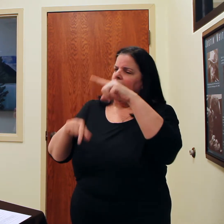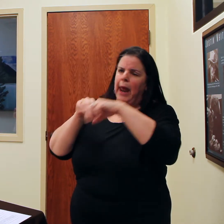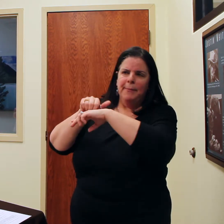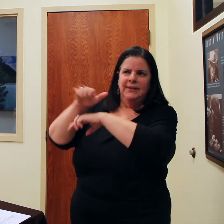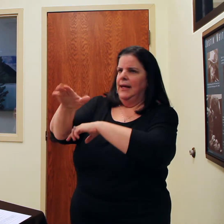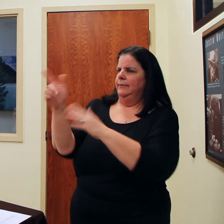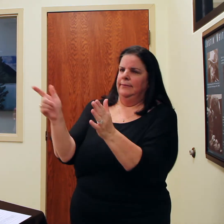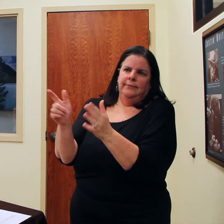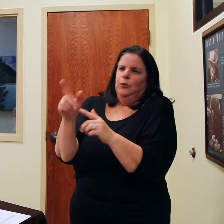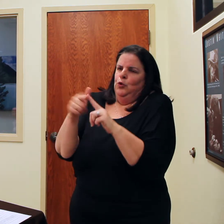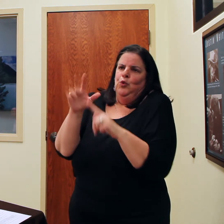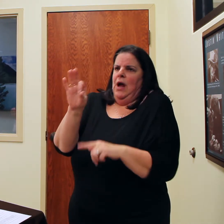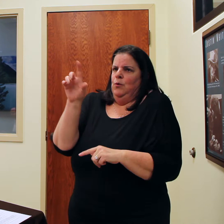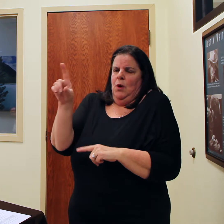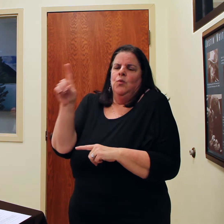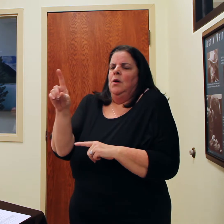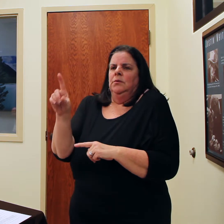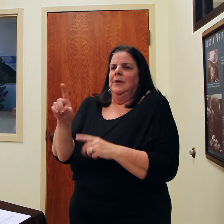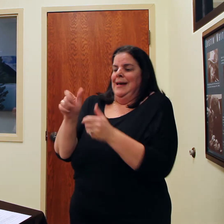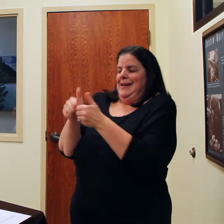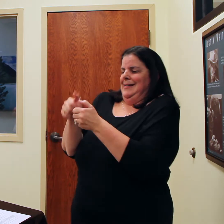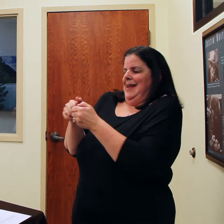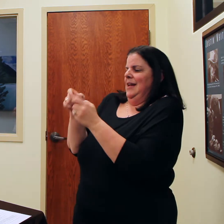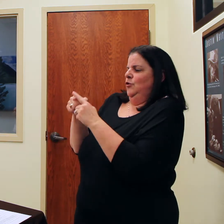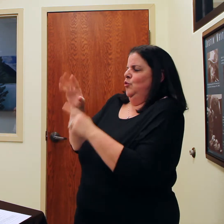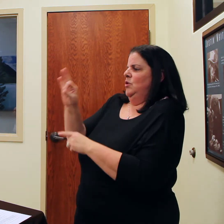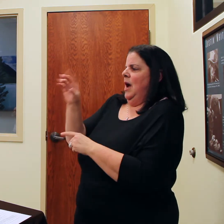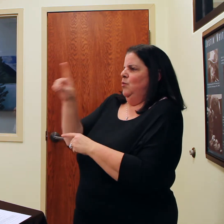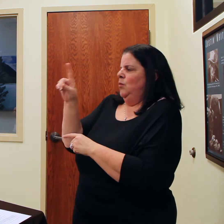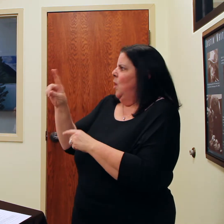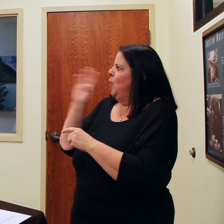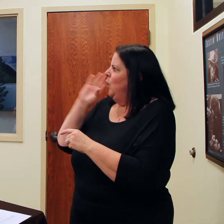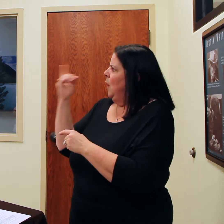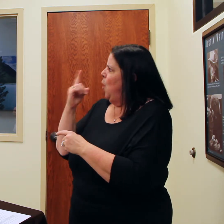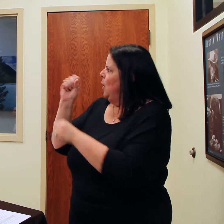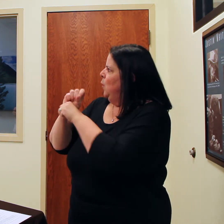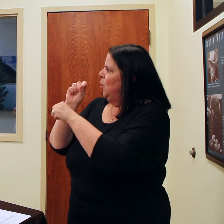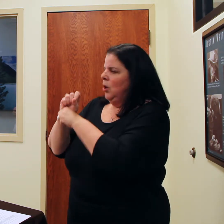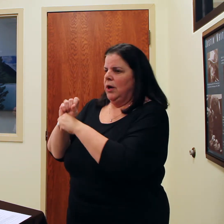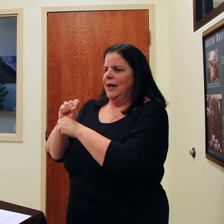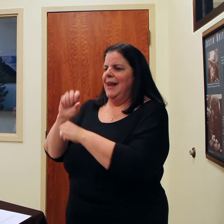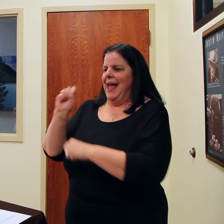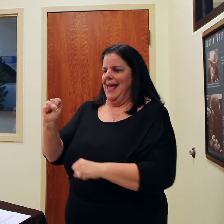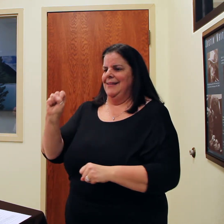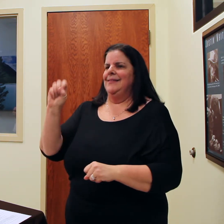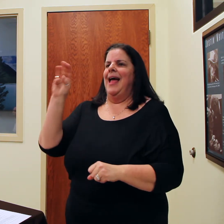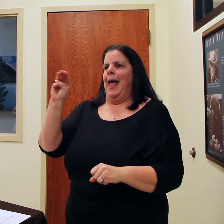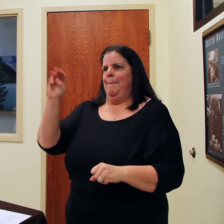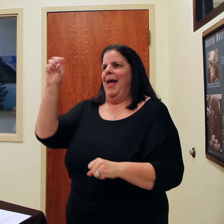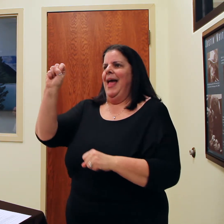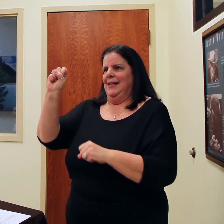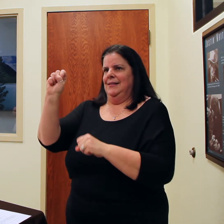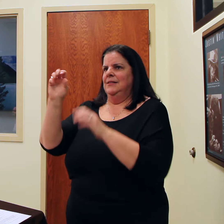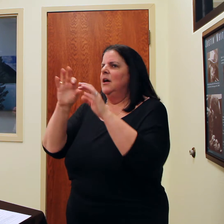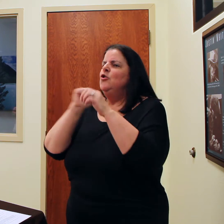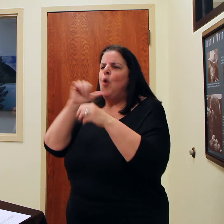Text to 911 will only work in the SMS format. Do not add other people to your text message,